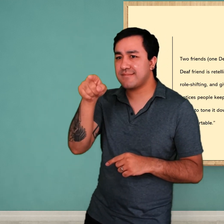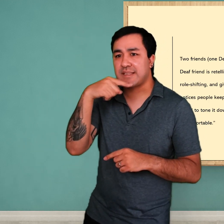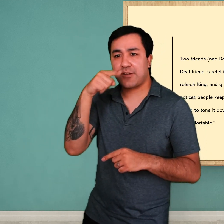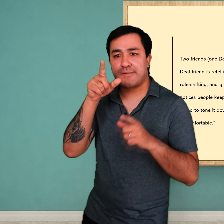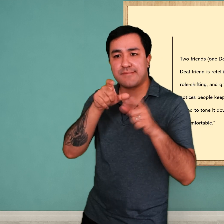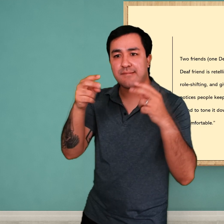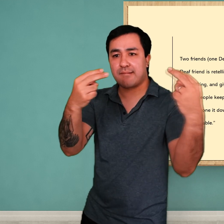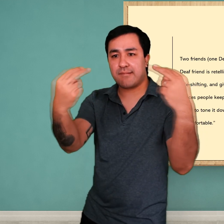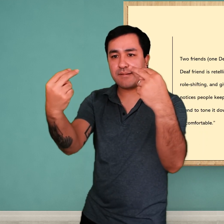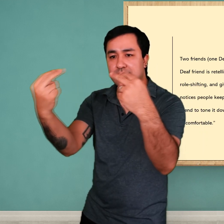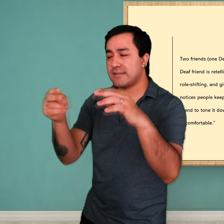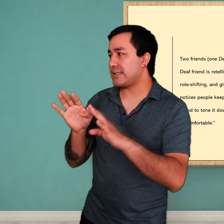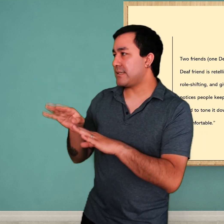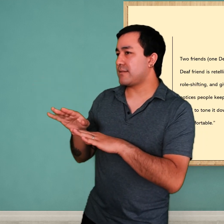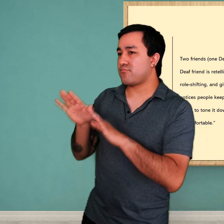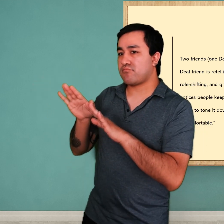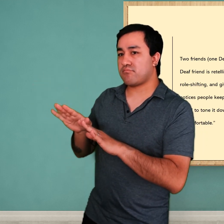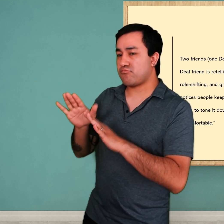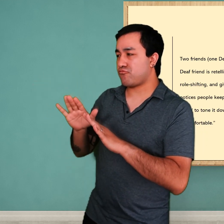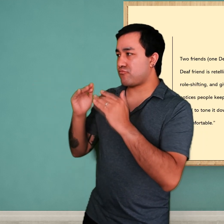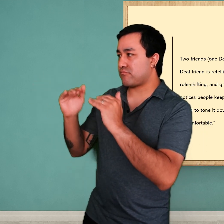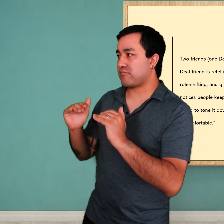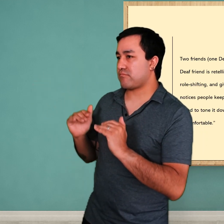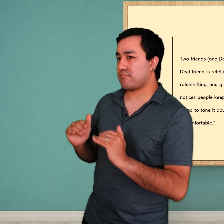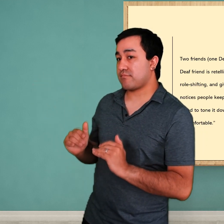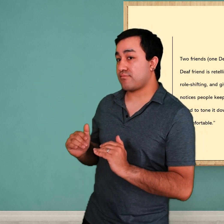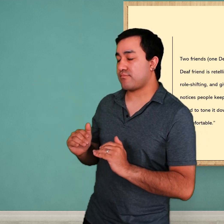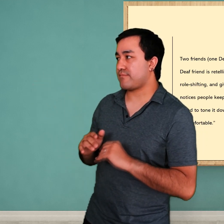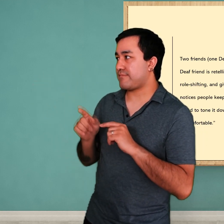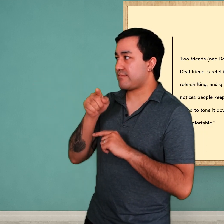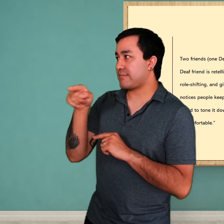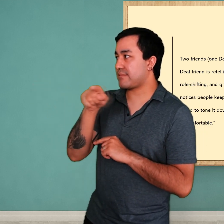keep looking over at the two of them and eventually asks his friend to tone it down.